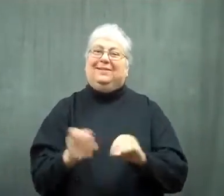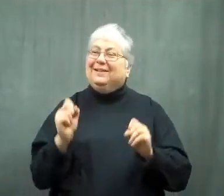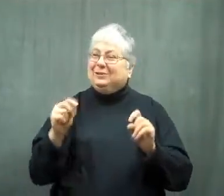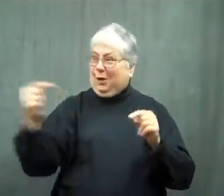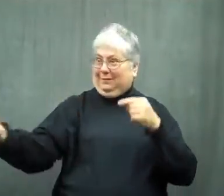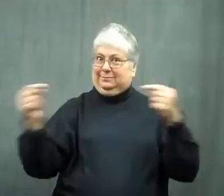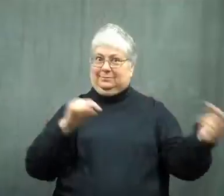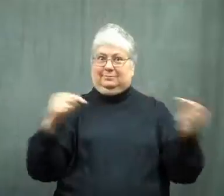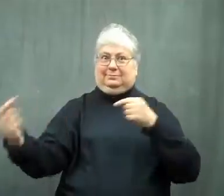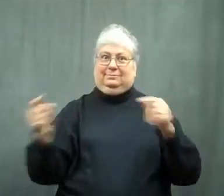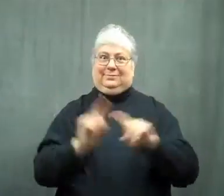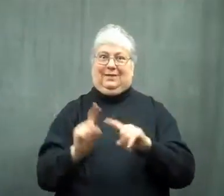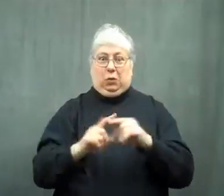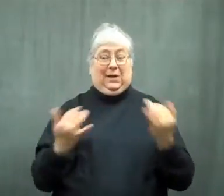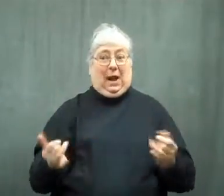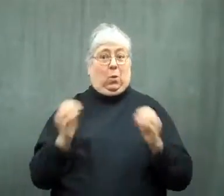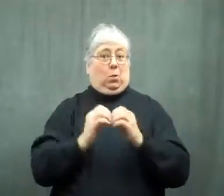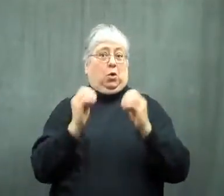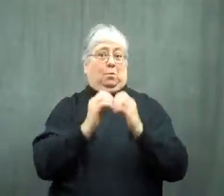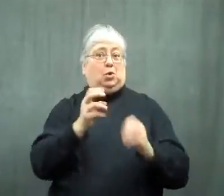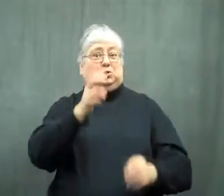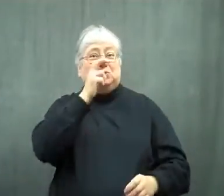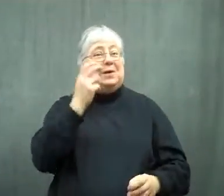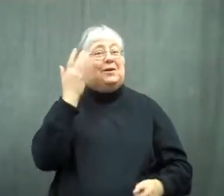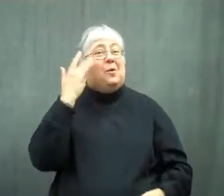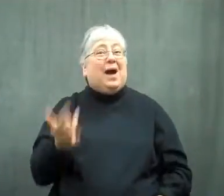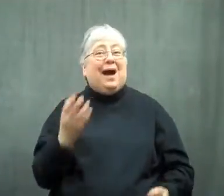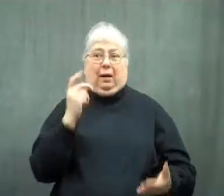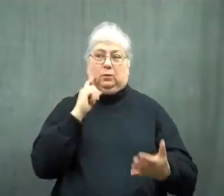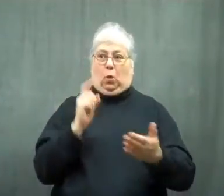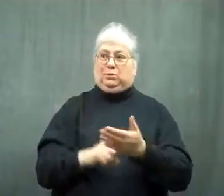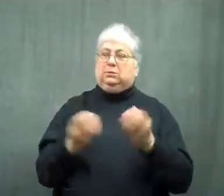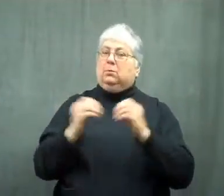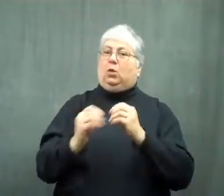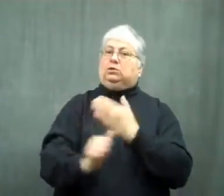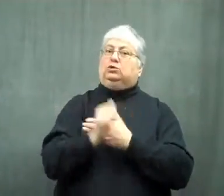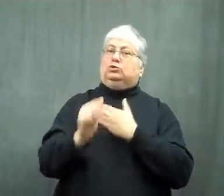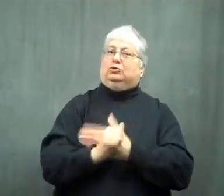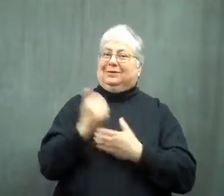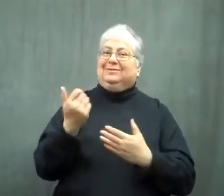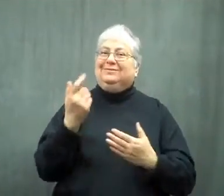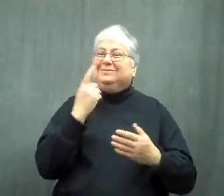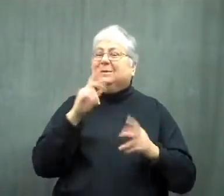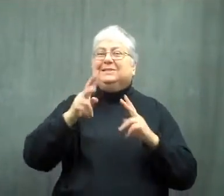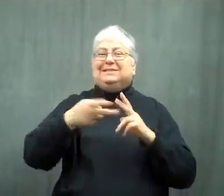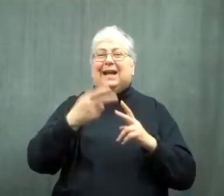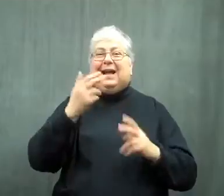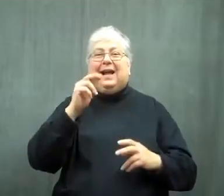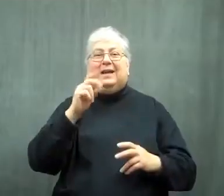There are varying viewpoints, and more places are getting strict. That's because they see it is more dangerous, 2nd hand smoke is dangerous.